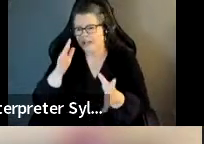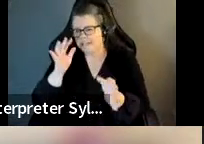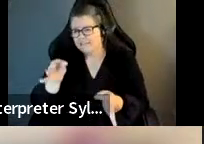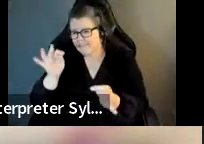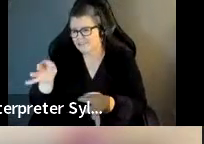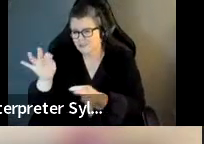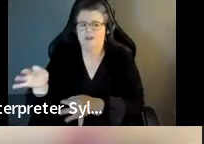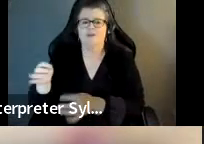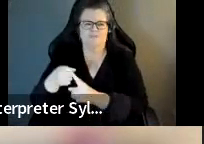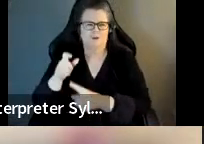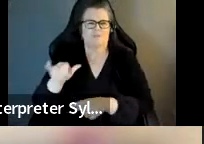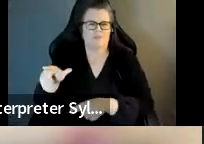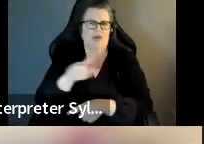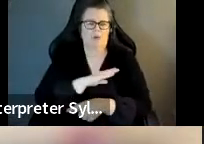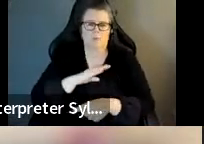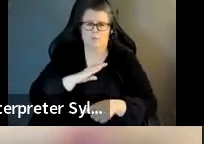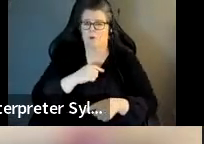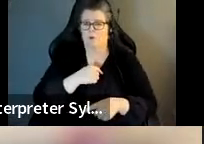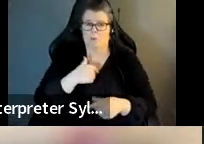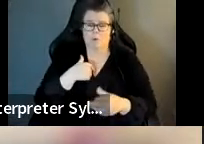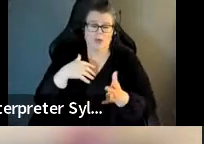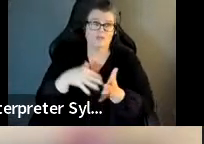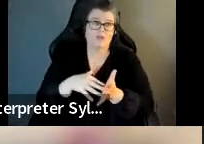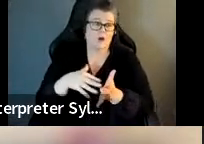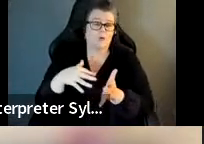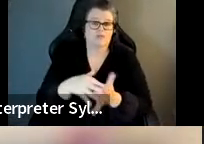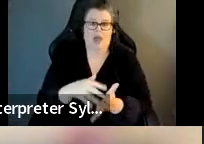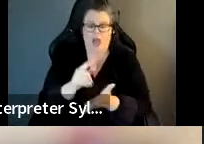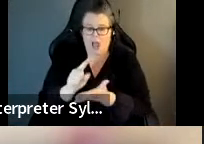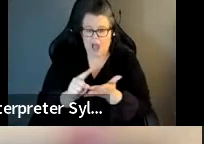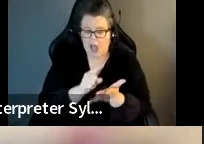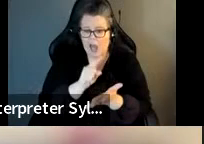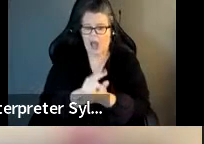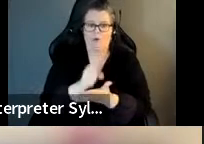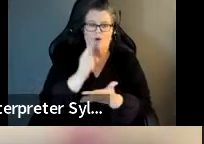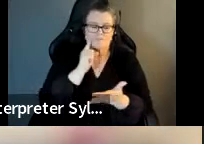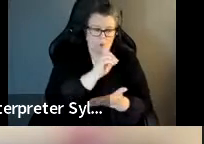We spent thousands of FTE hours designing and millions of dollars developing equipment